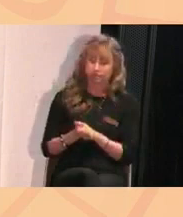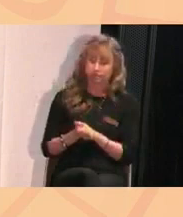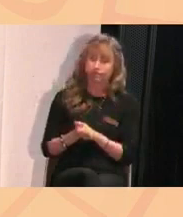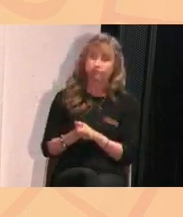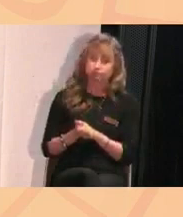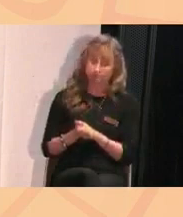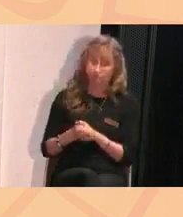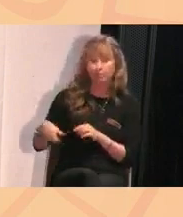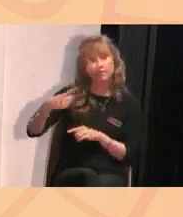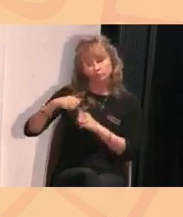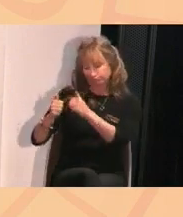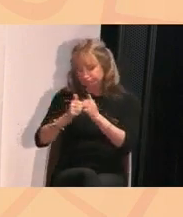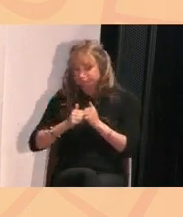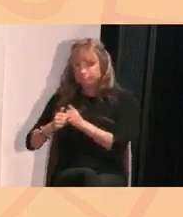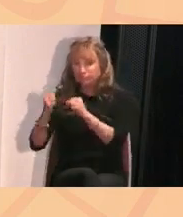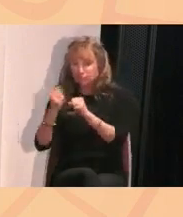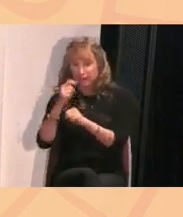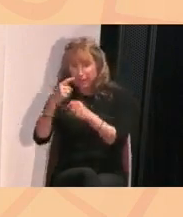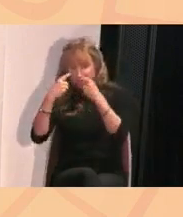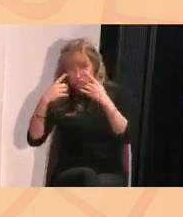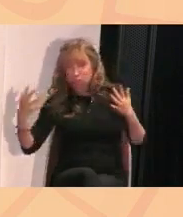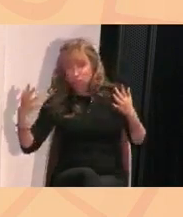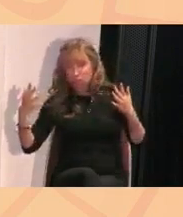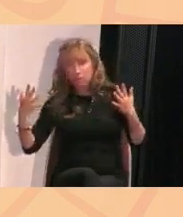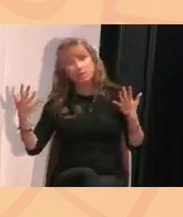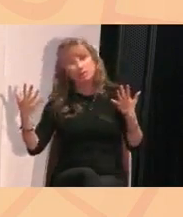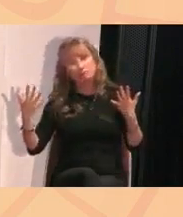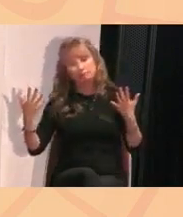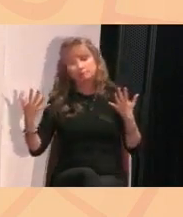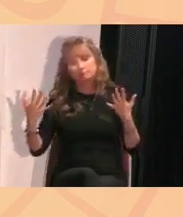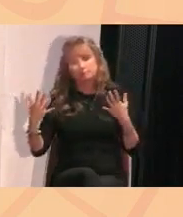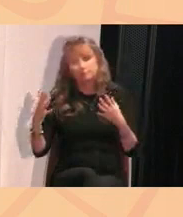you know, lots of timber there in the art world.